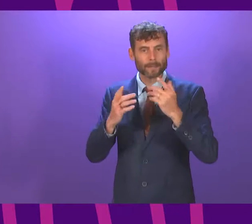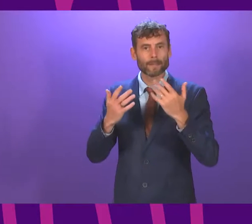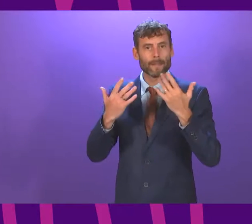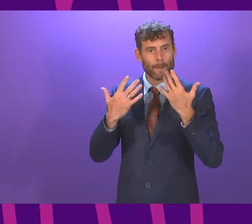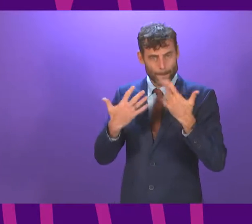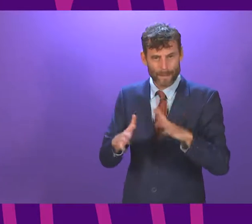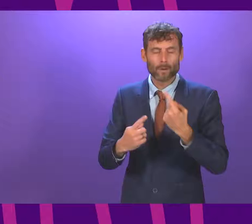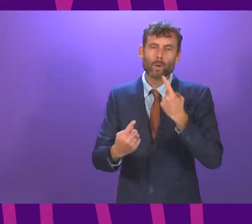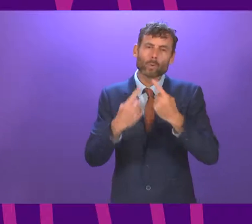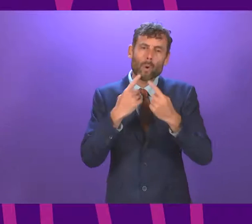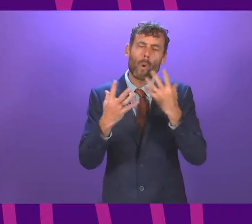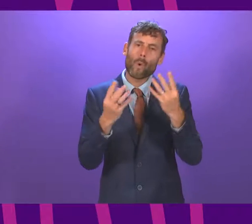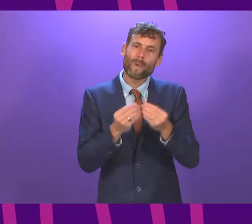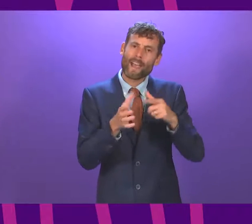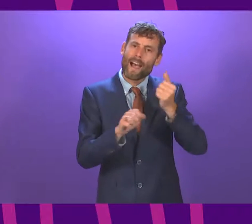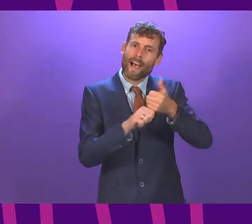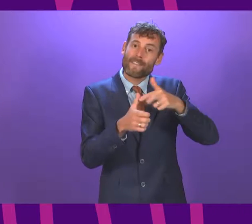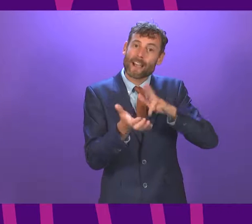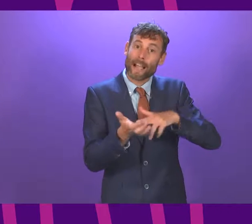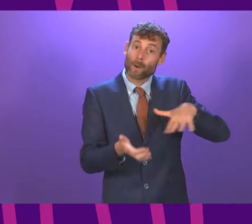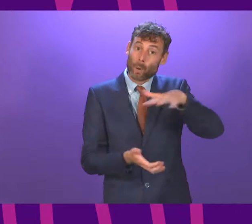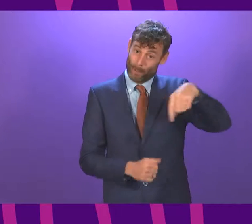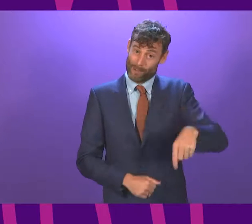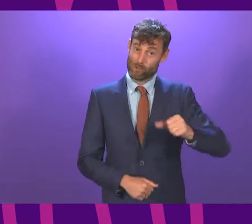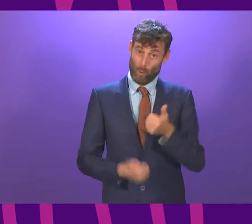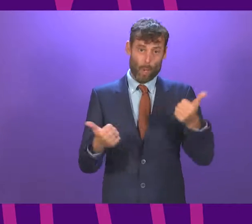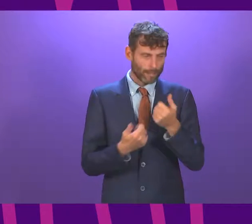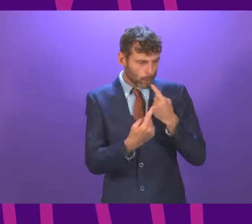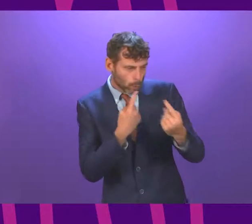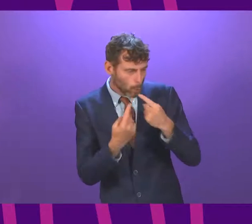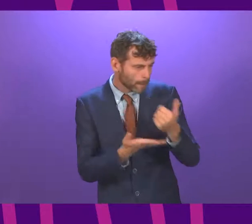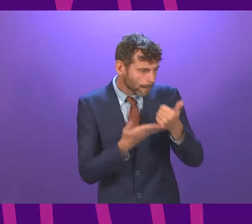directly. However, does he agree that our obligation to the people of Afghanistan